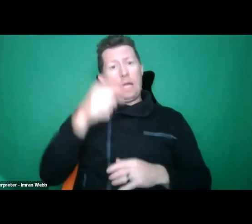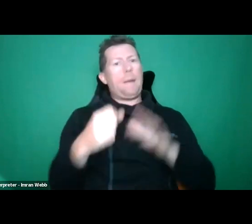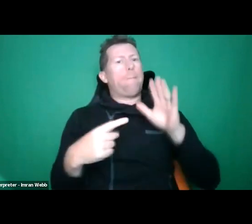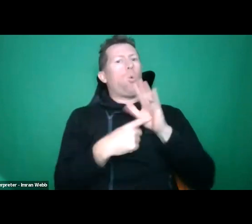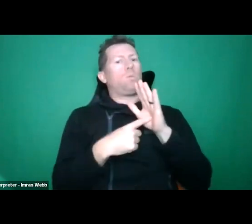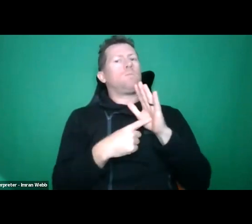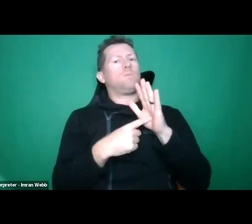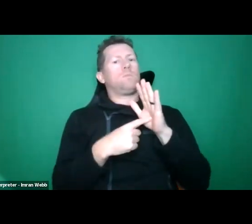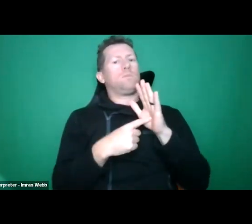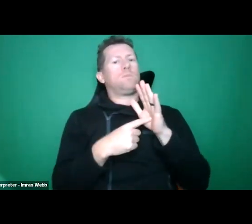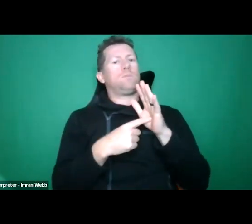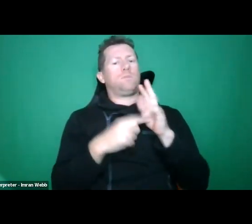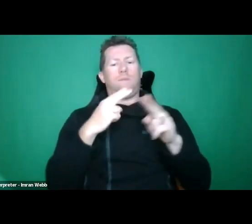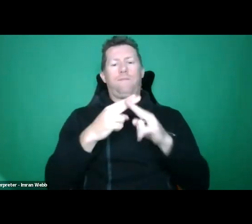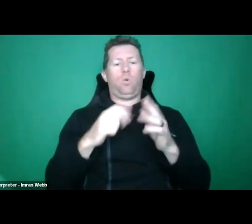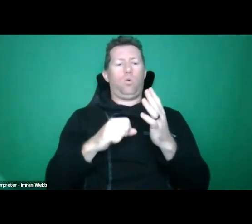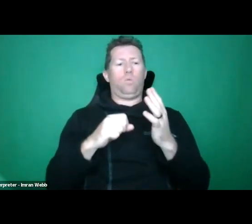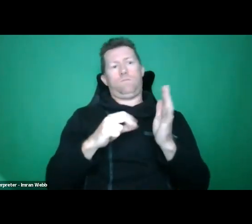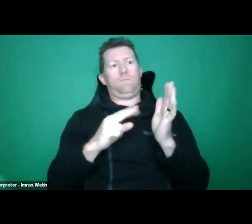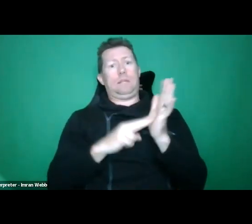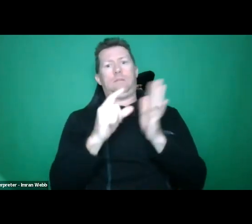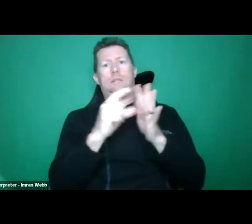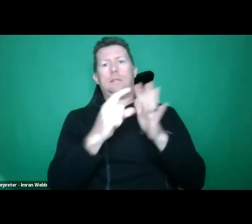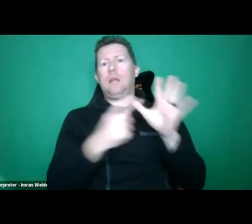of the national disability data asset.